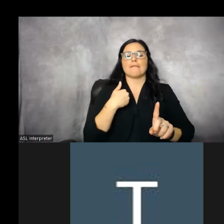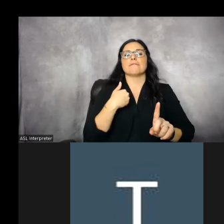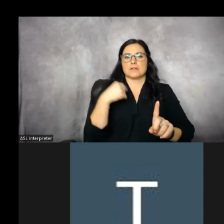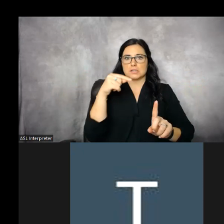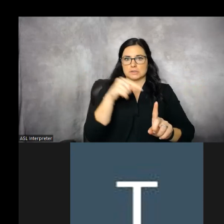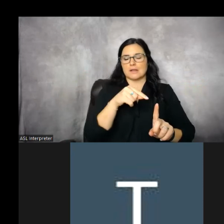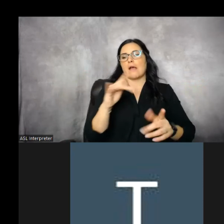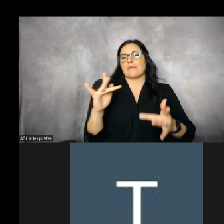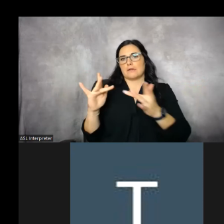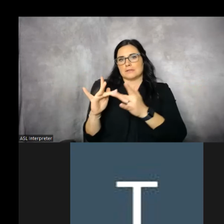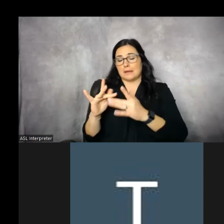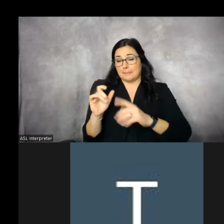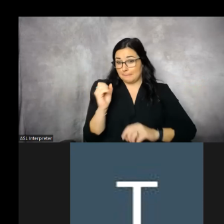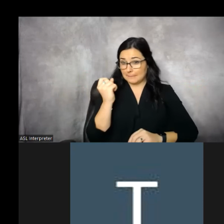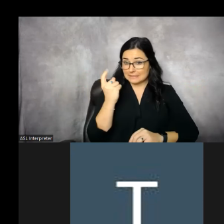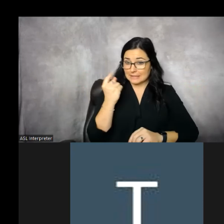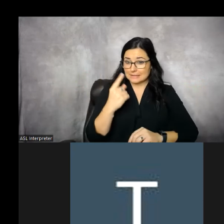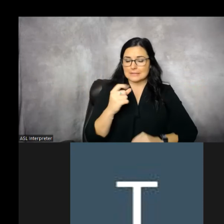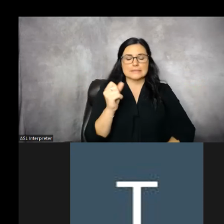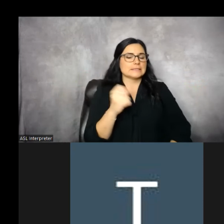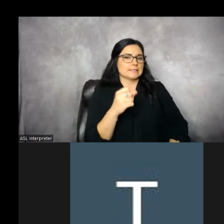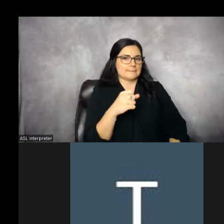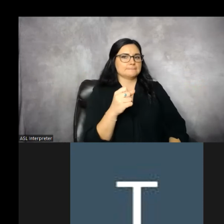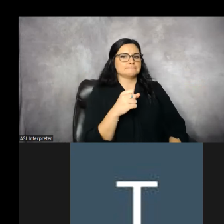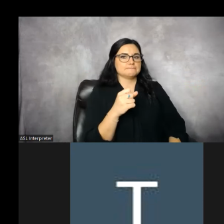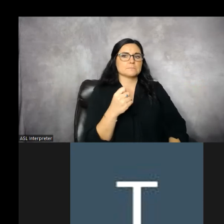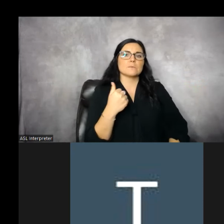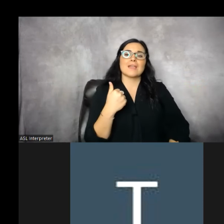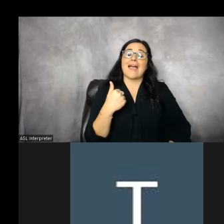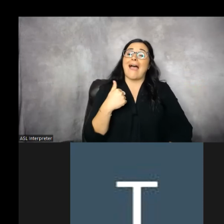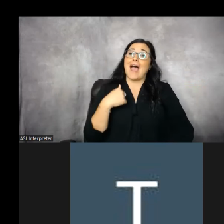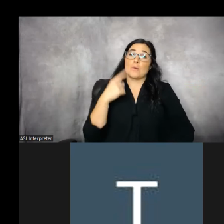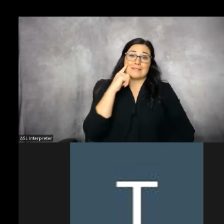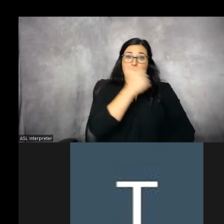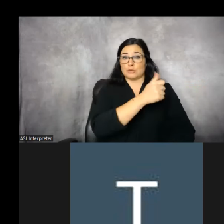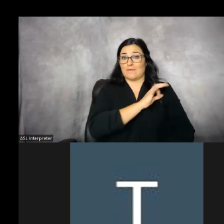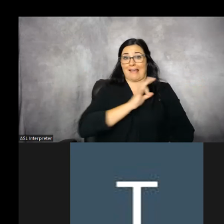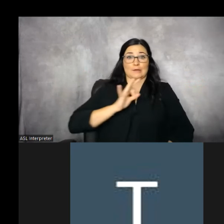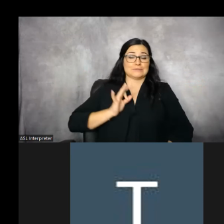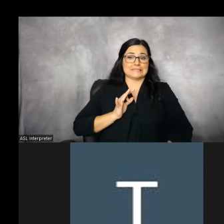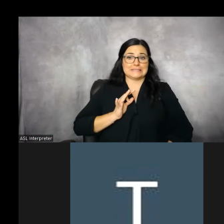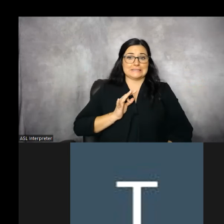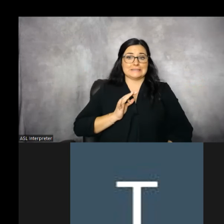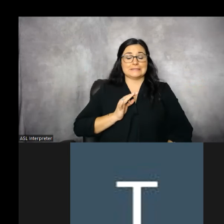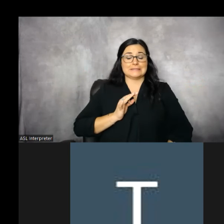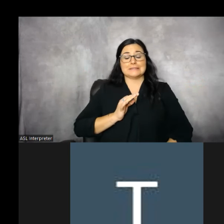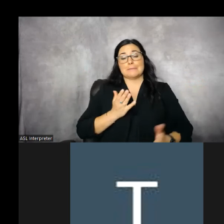Where they're -- I think I would say it's up -- I'm sorry. My colleagues might have slightly different answers.